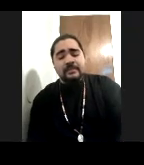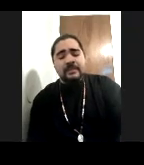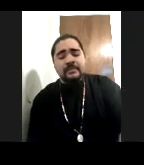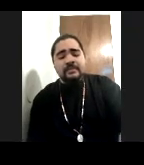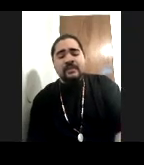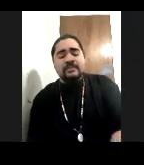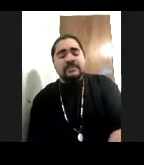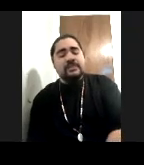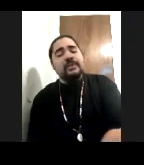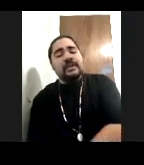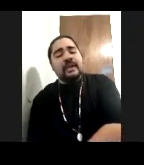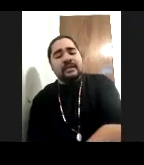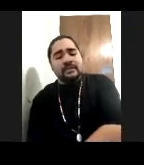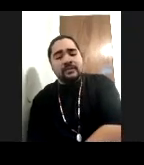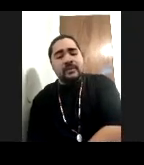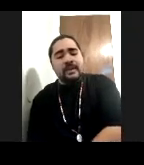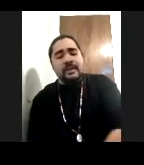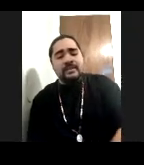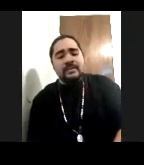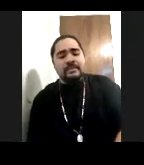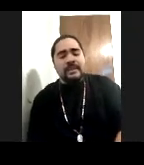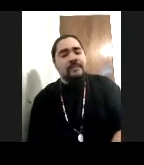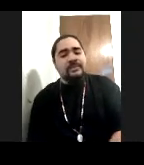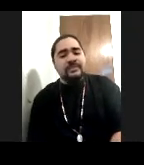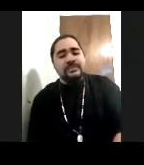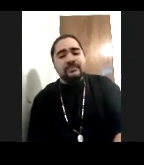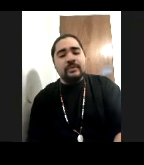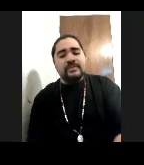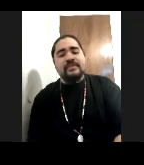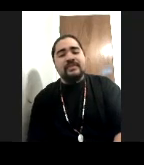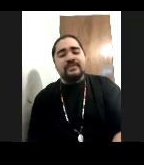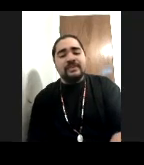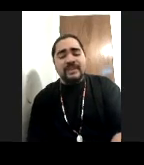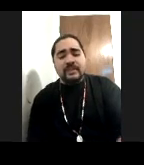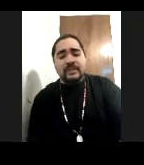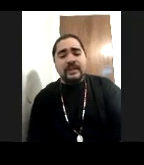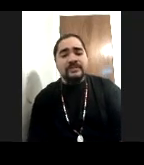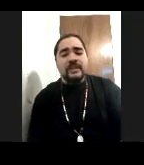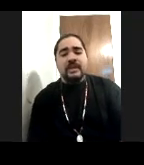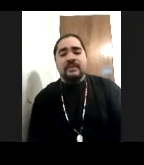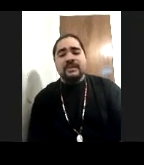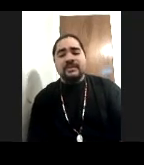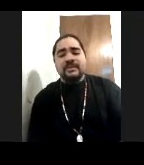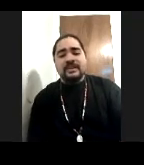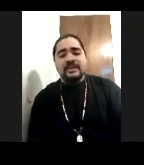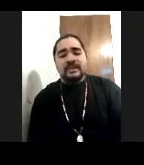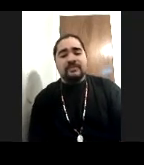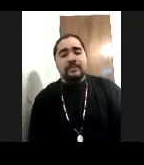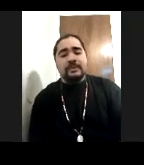you know, start slowly like growing and being able to use those voice and eventually those kind of things turn into leadership roles.